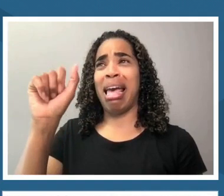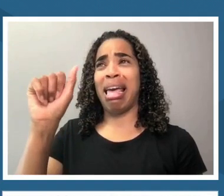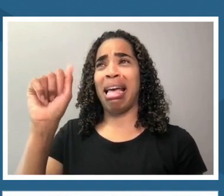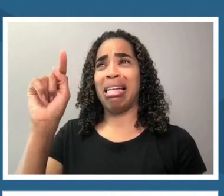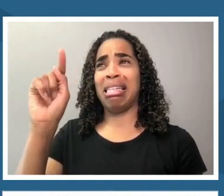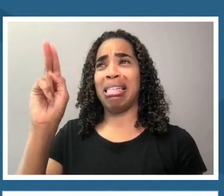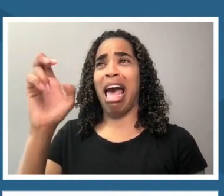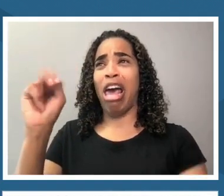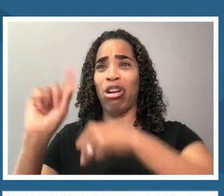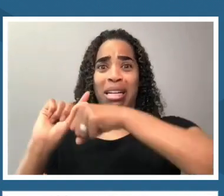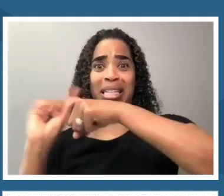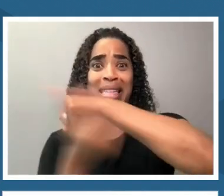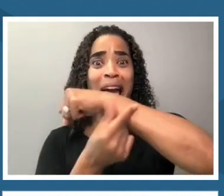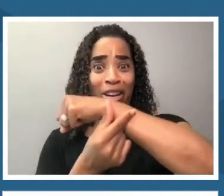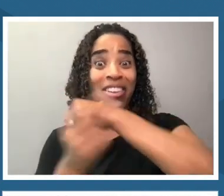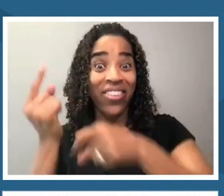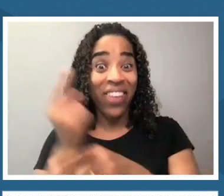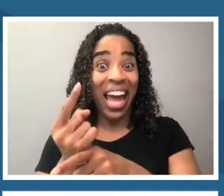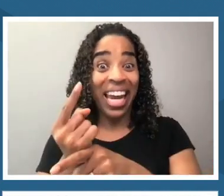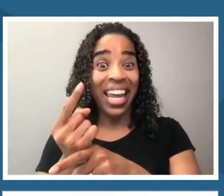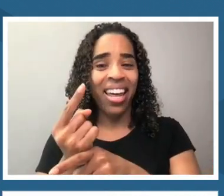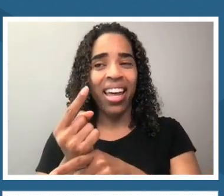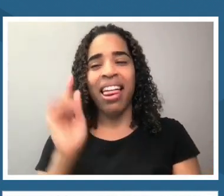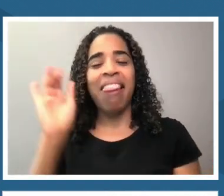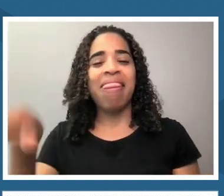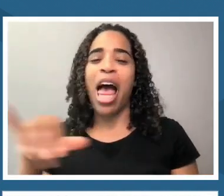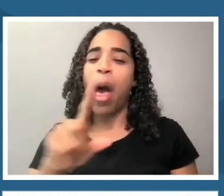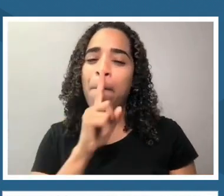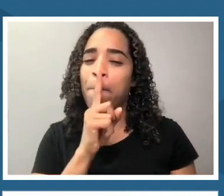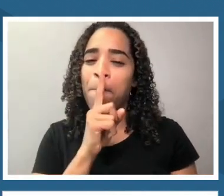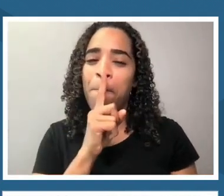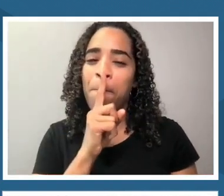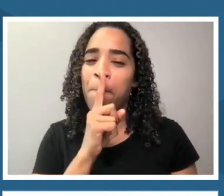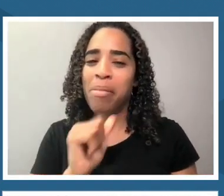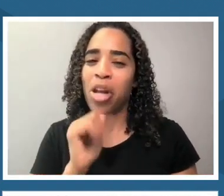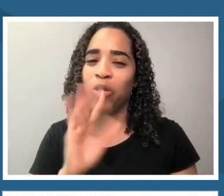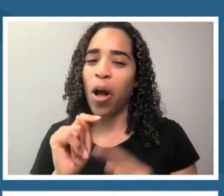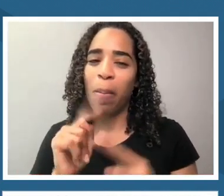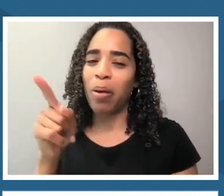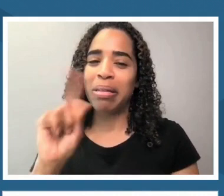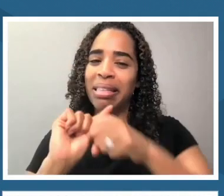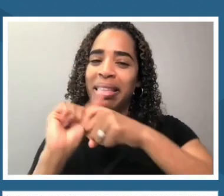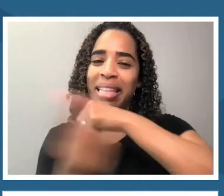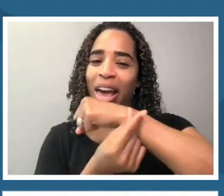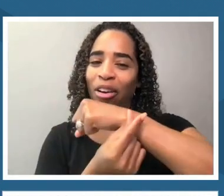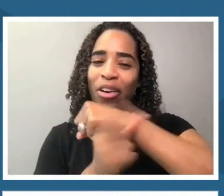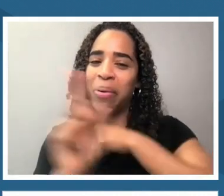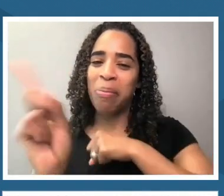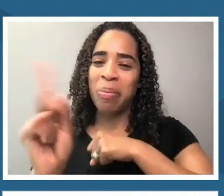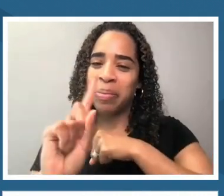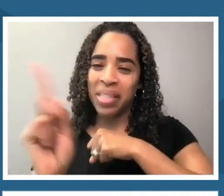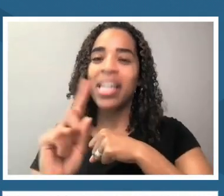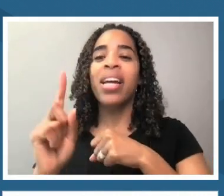that's not the alien world i'm talking about uh this image of saturn taken from